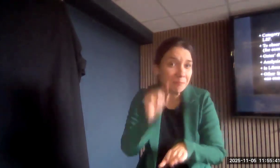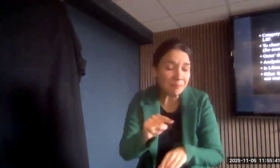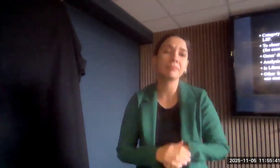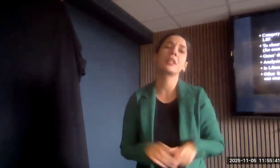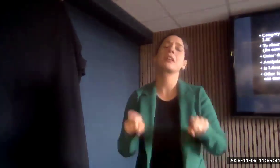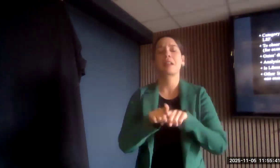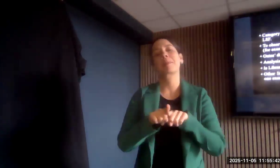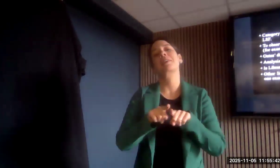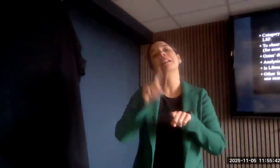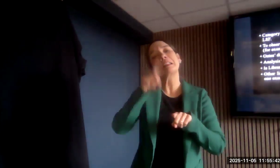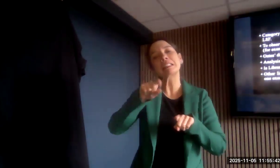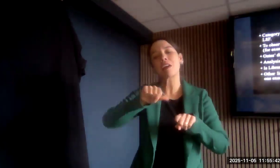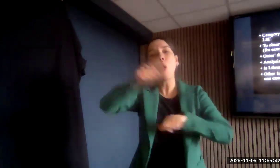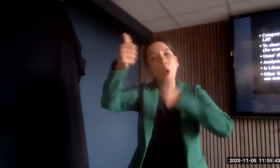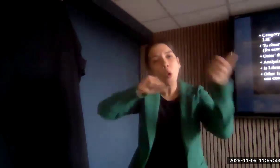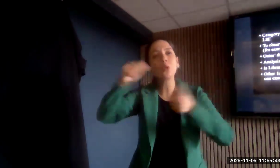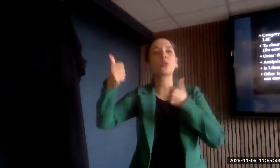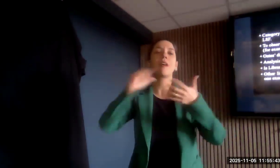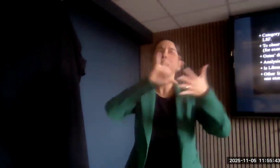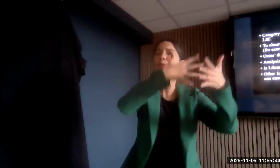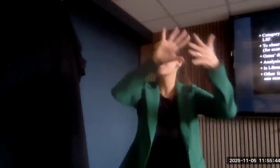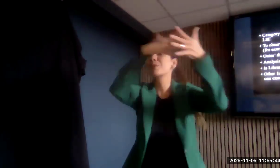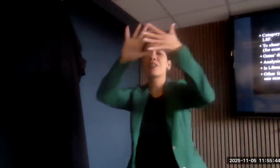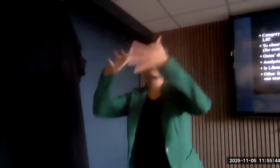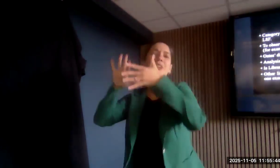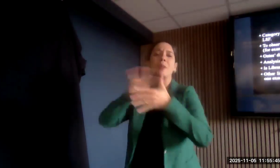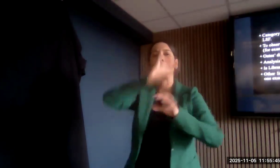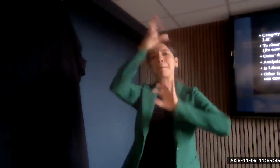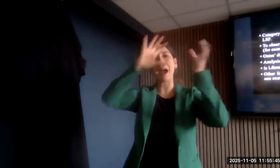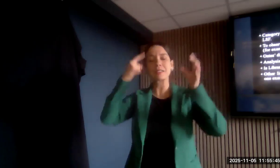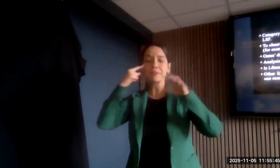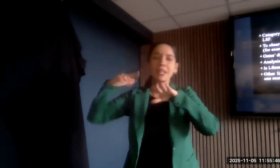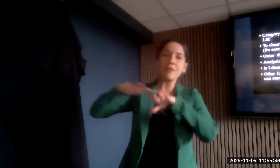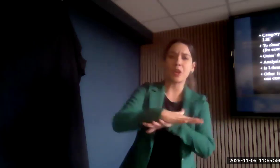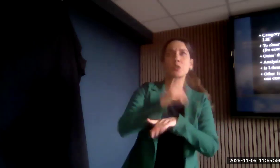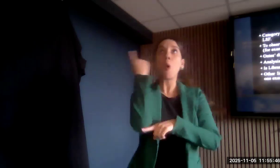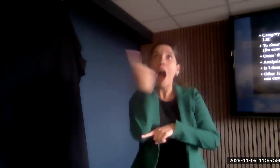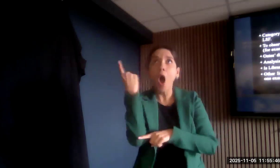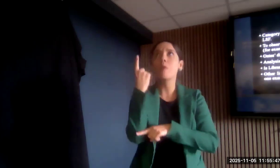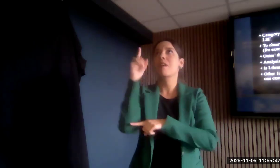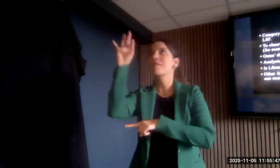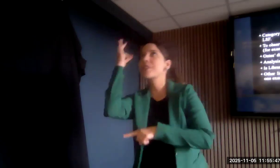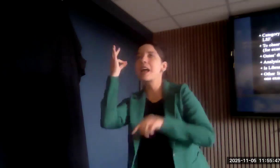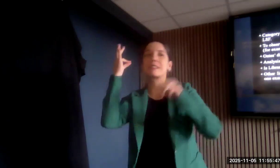which appears in the dictionary, but we have later found really is only used in the south of Brazil. So we know that Eugene Oak.